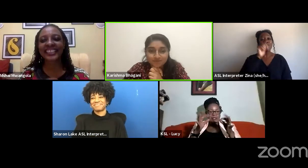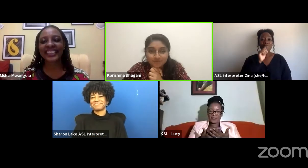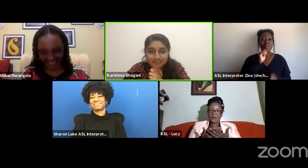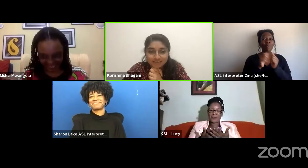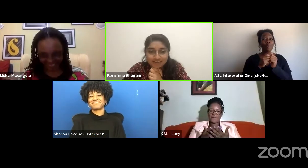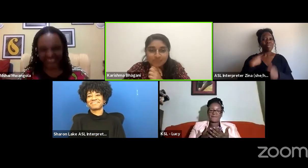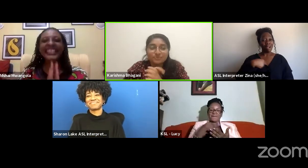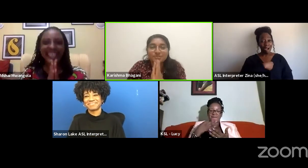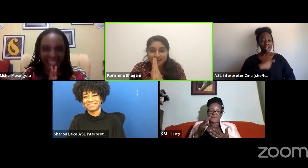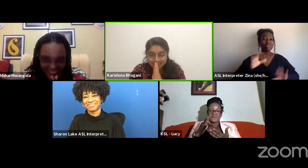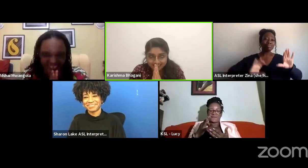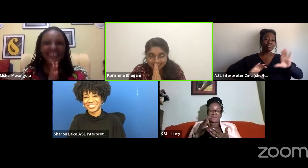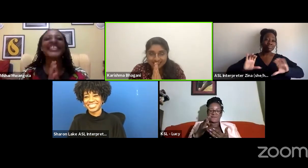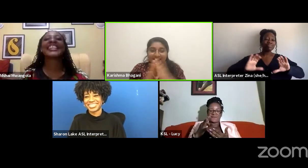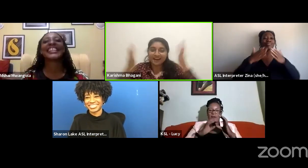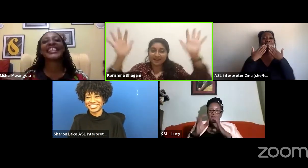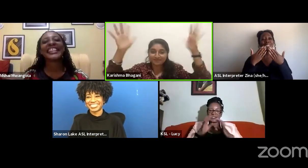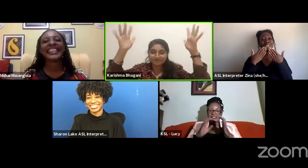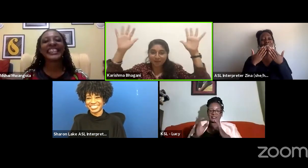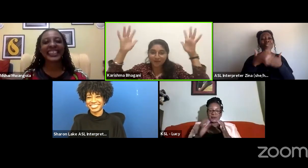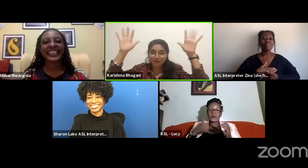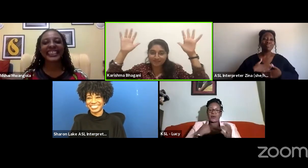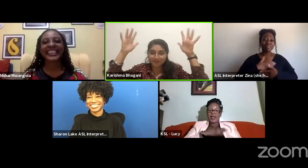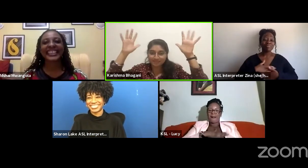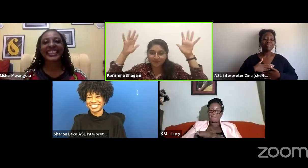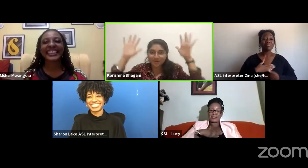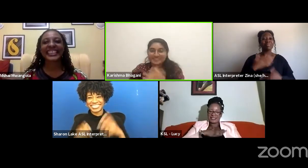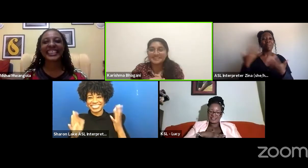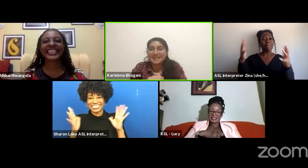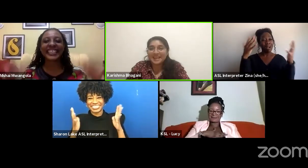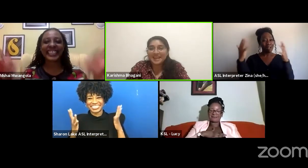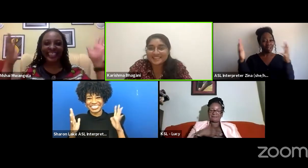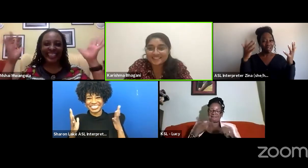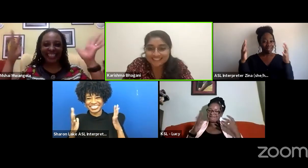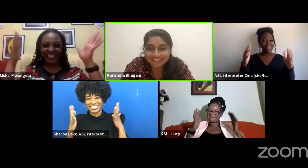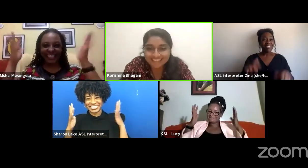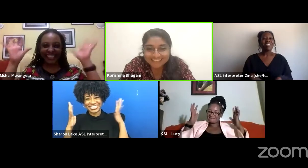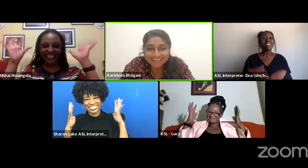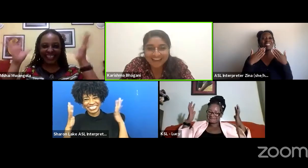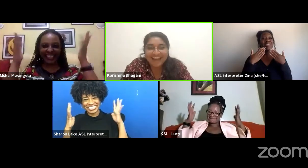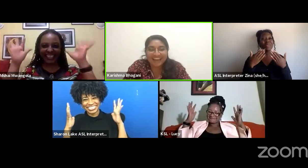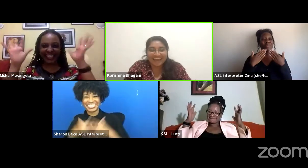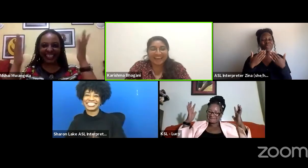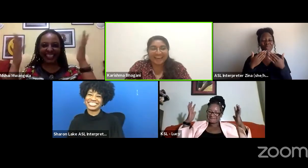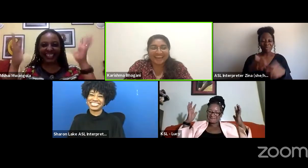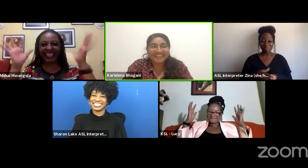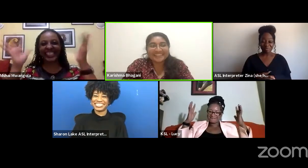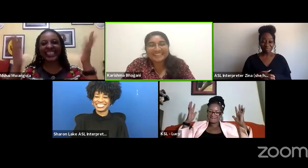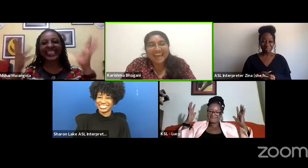really, really appreciate it. Applause, applause, applause. Thank you.